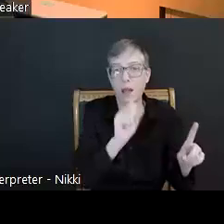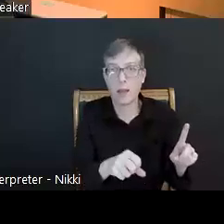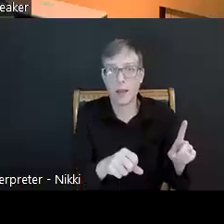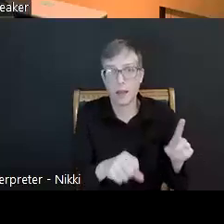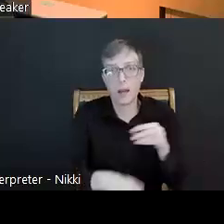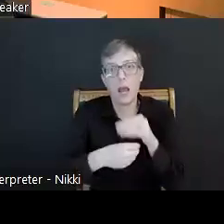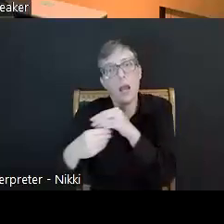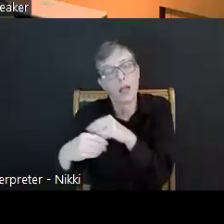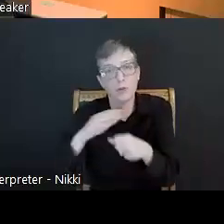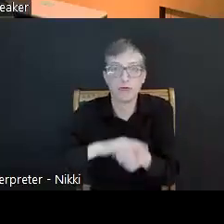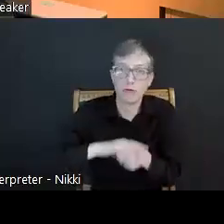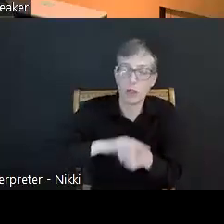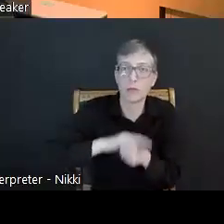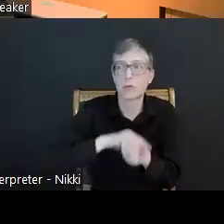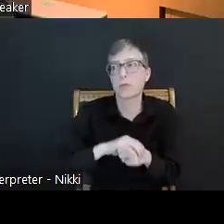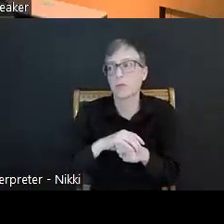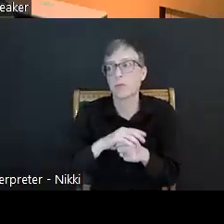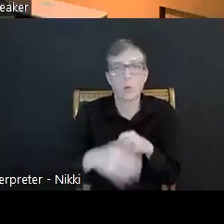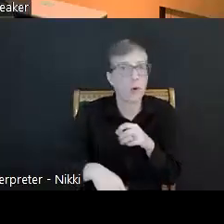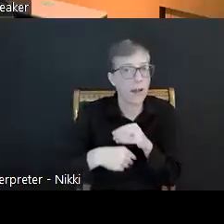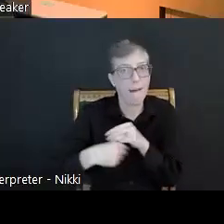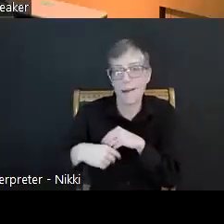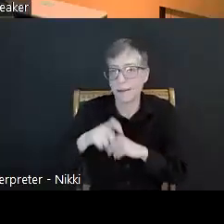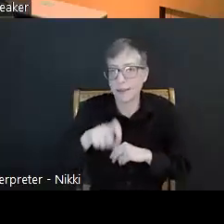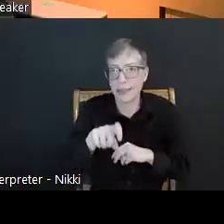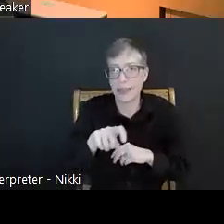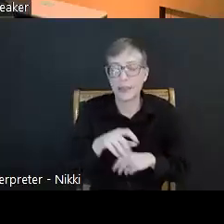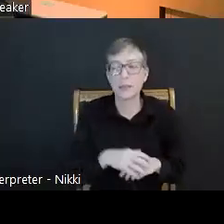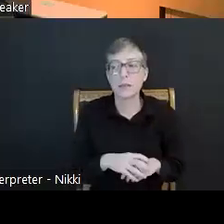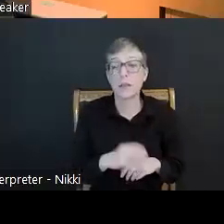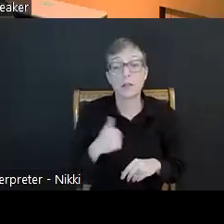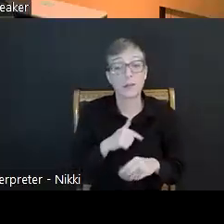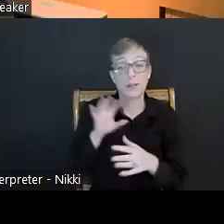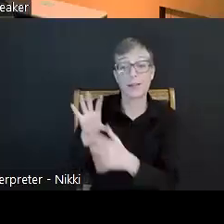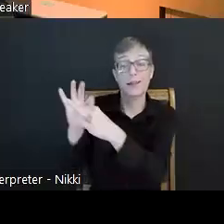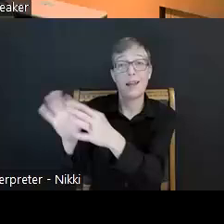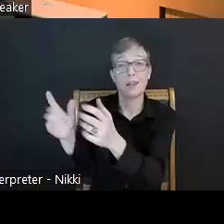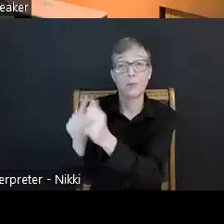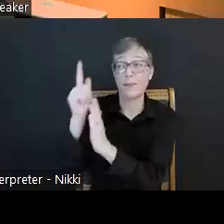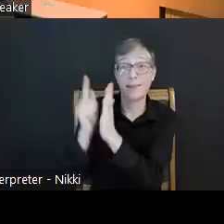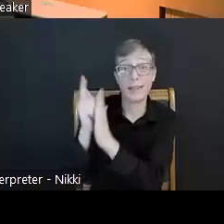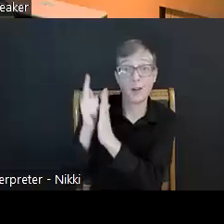so being able to connect them with um legal and advocacy Services is essential and that can also